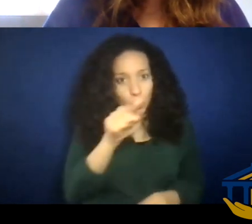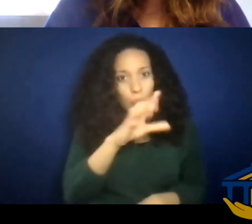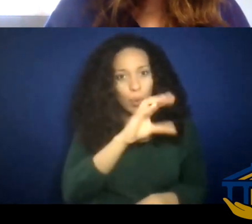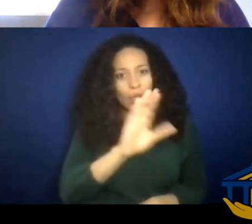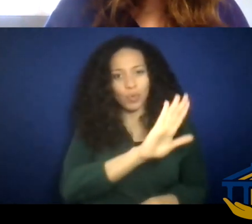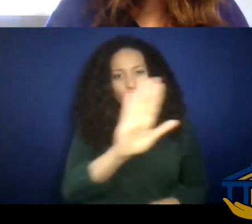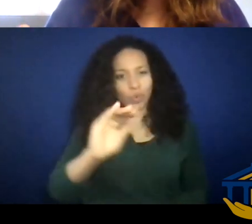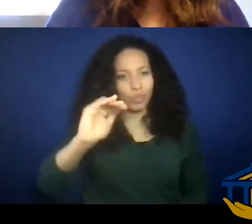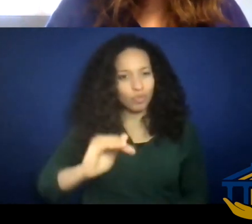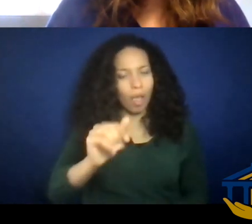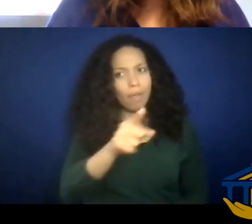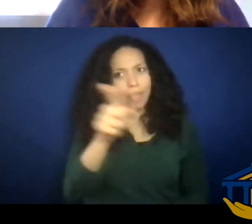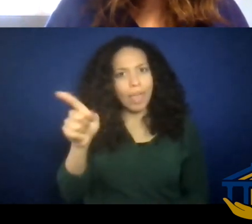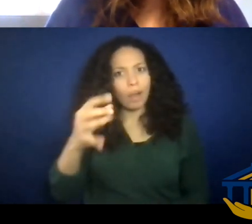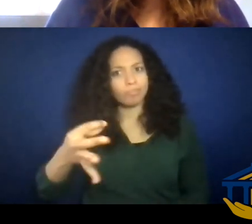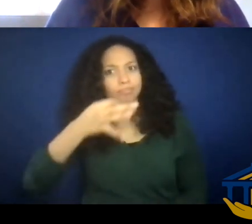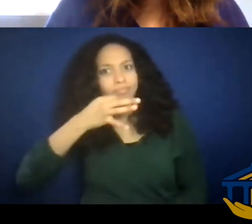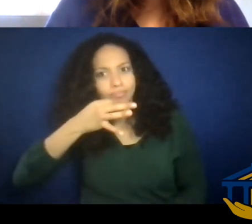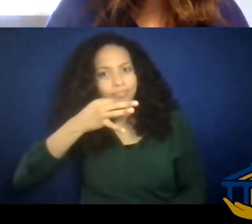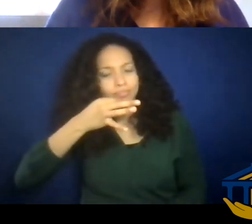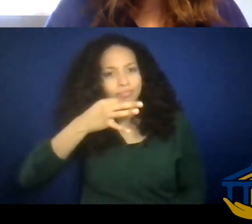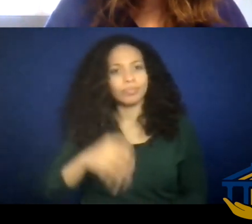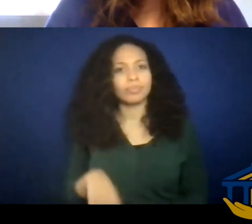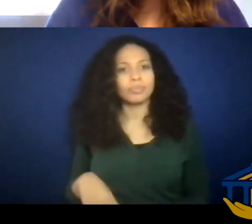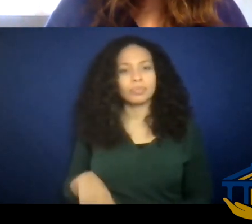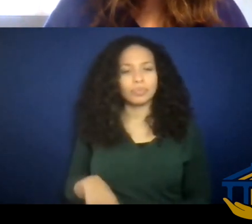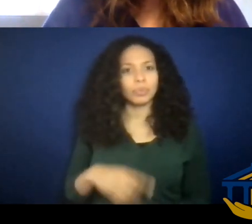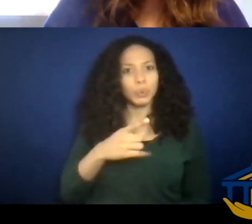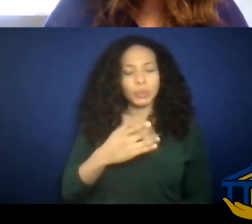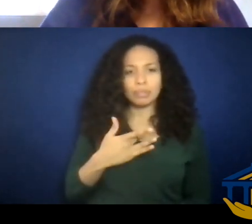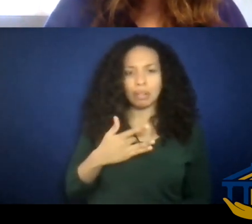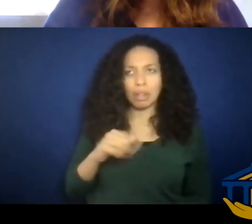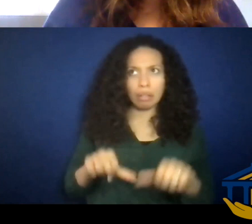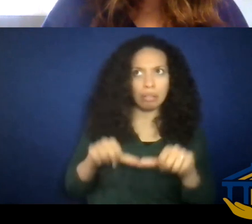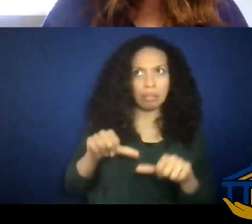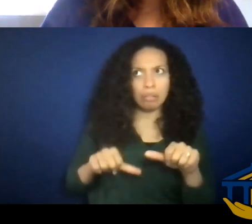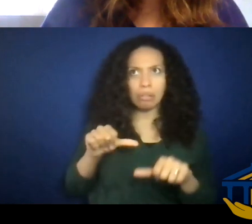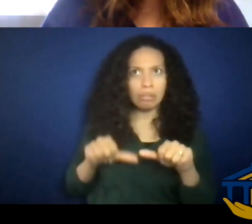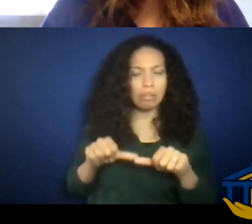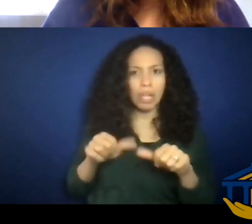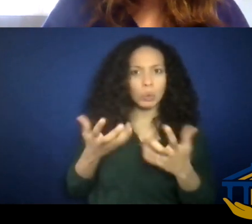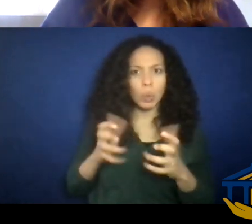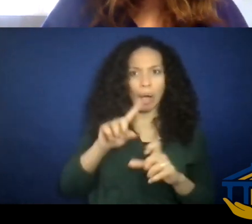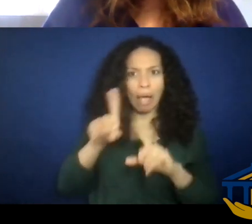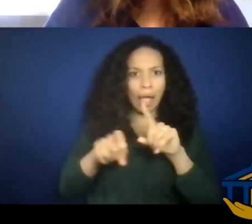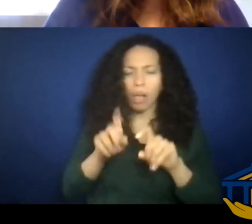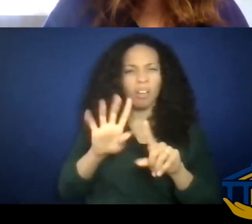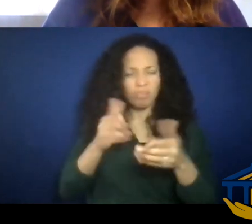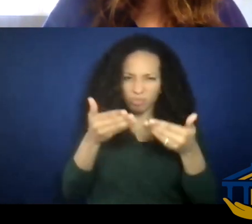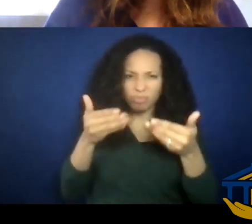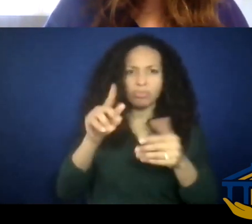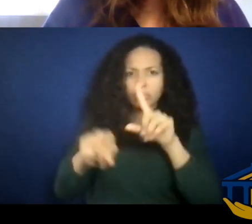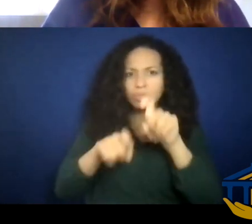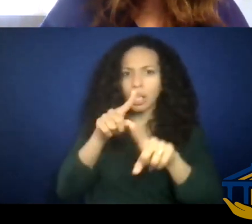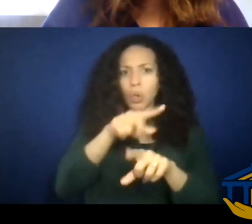So, please, never feel ...be afraid to ask any and all questions. Ask them to slow down. Repeat